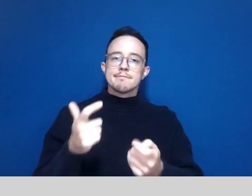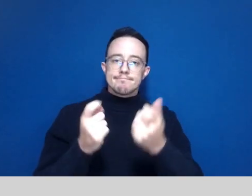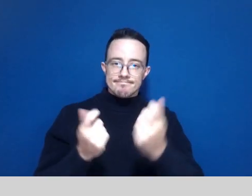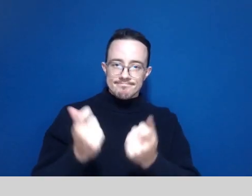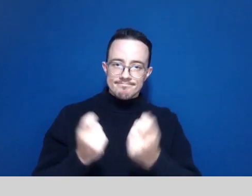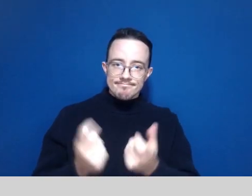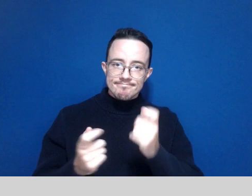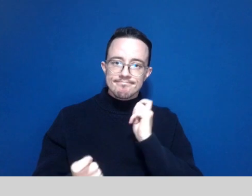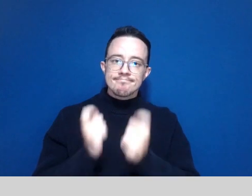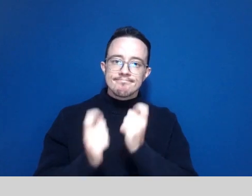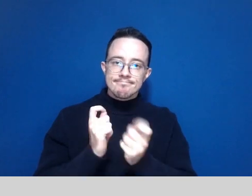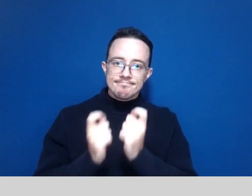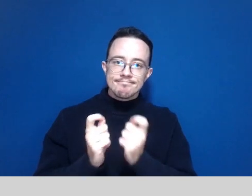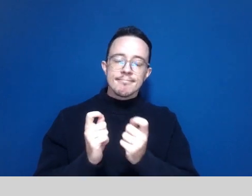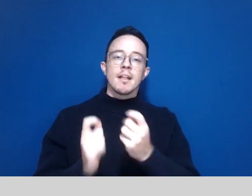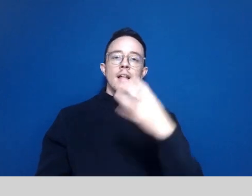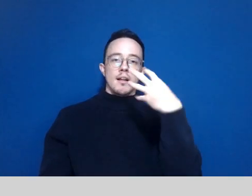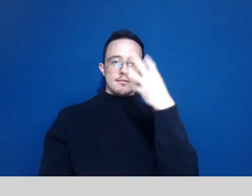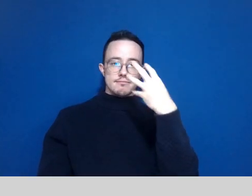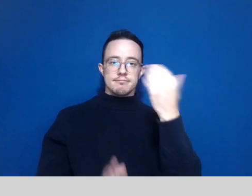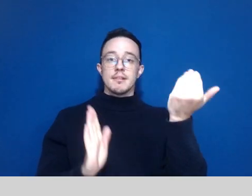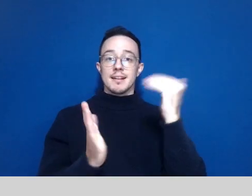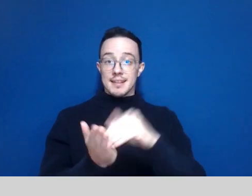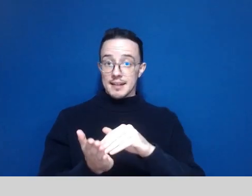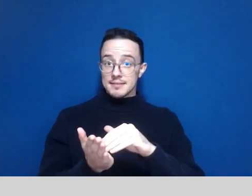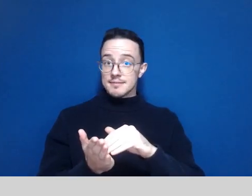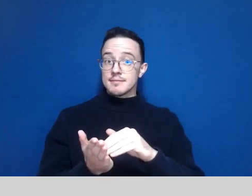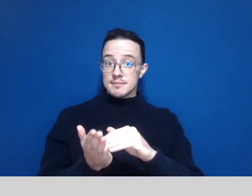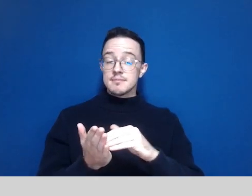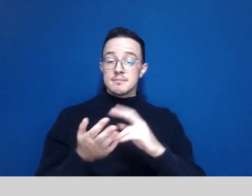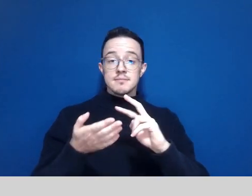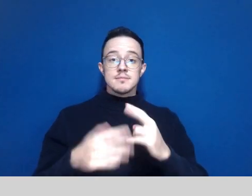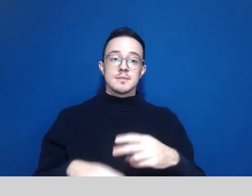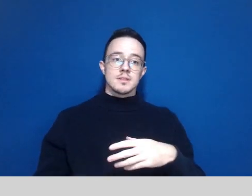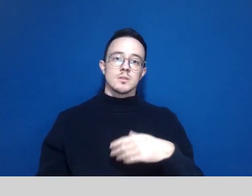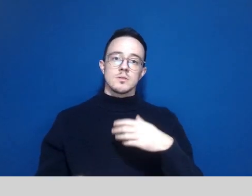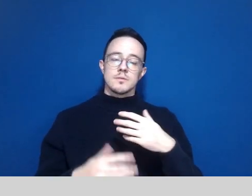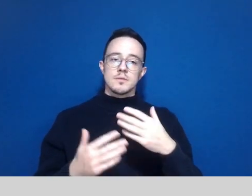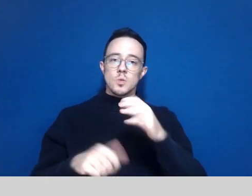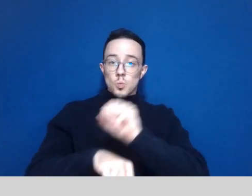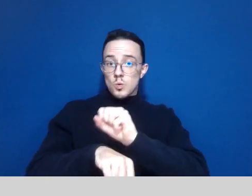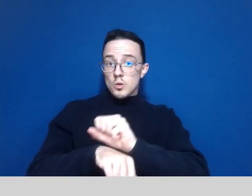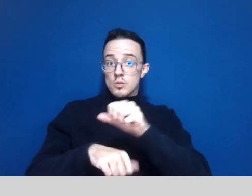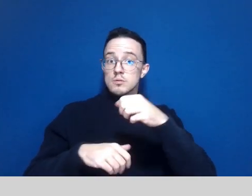on the thing that they are wanting to talk about now that it's been cleaned up and edited down.